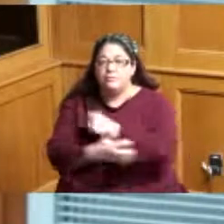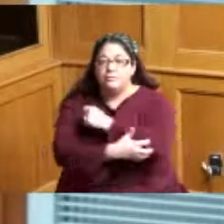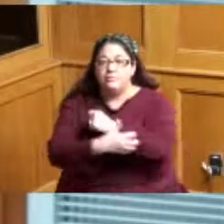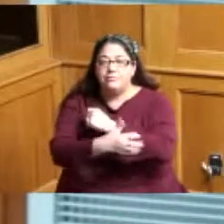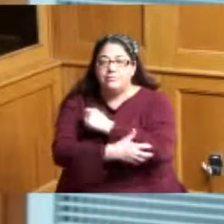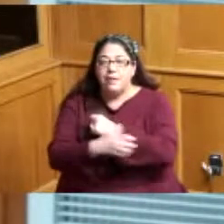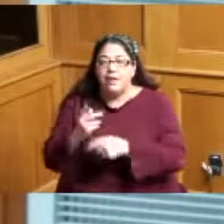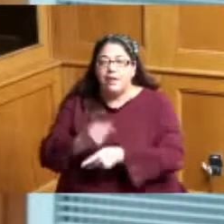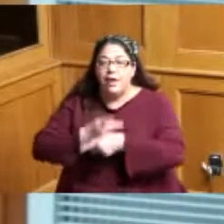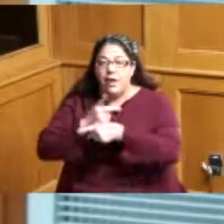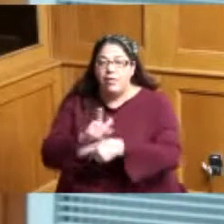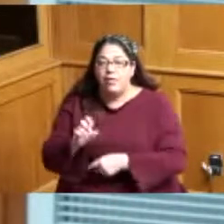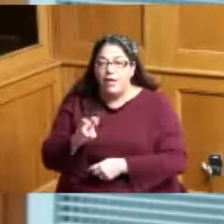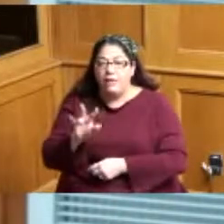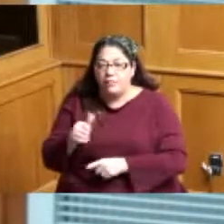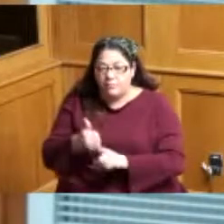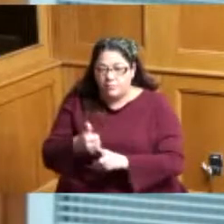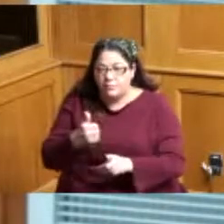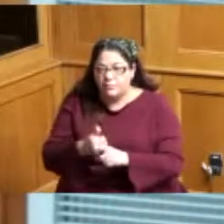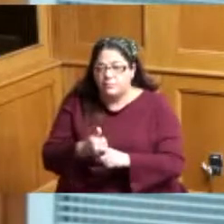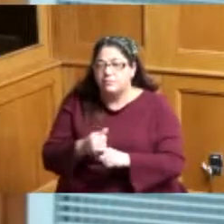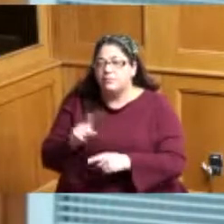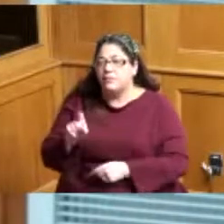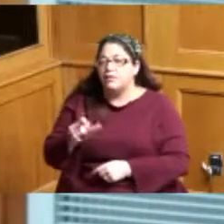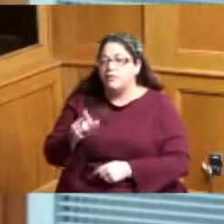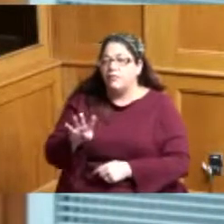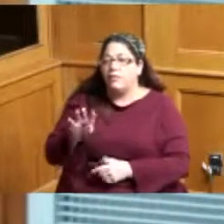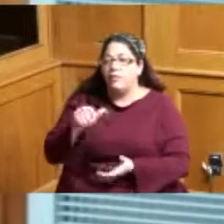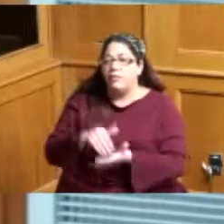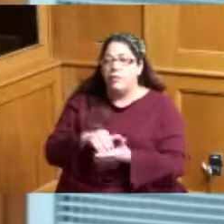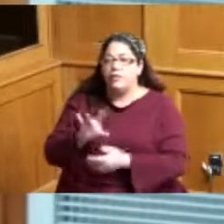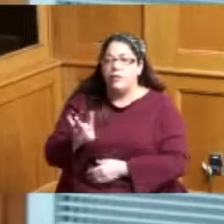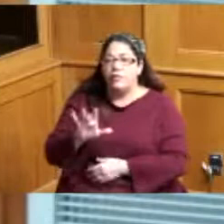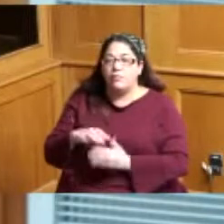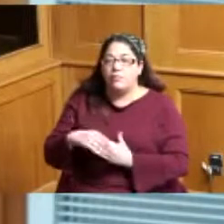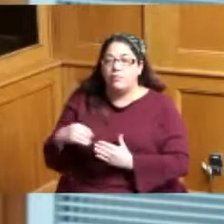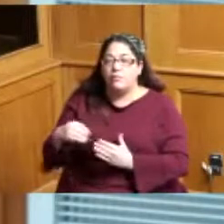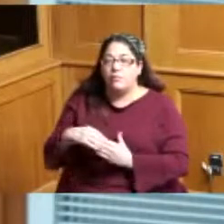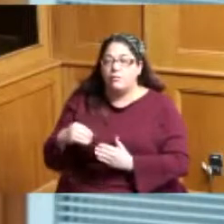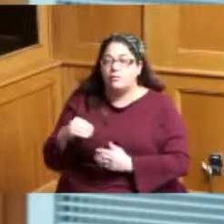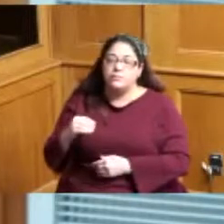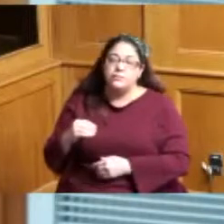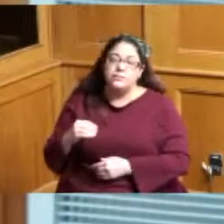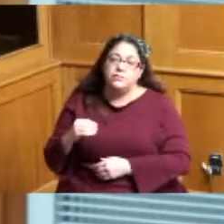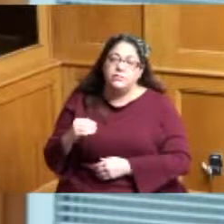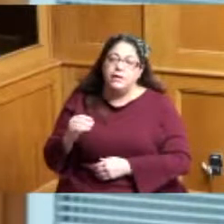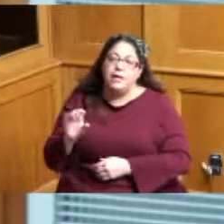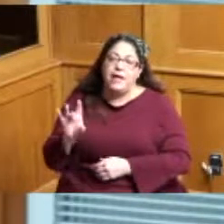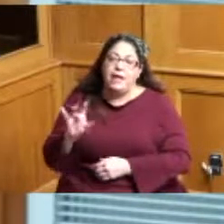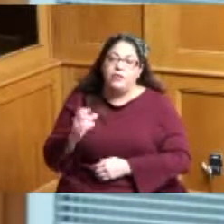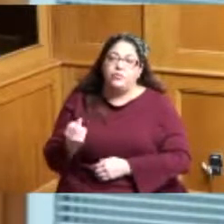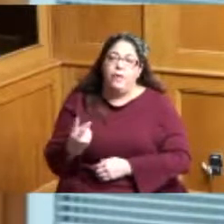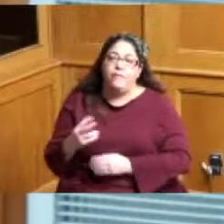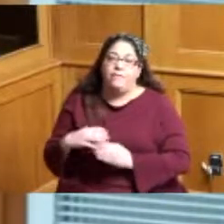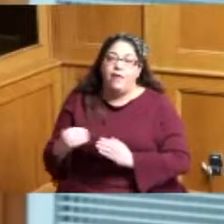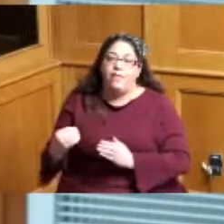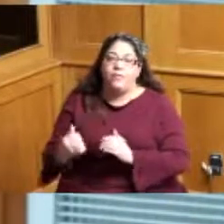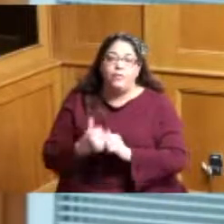the cost for that total review is 124,812 that is the most expensive of the reviews but I would